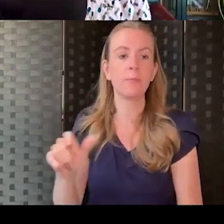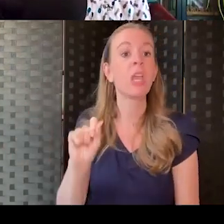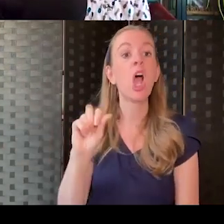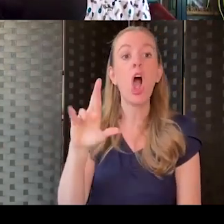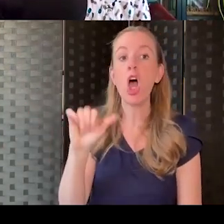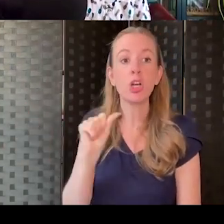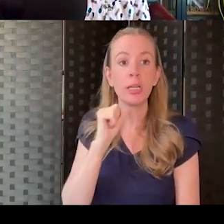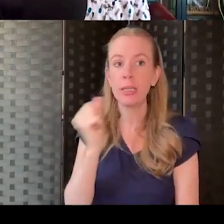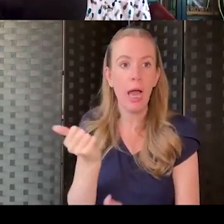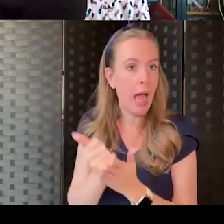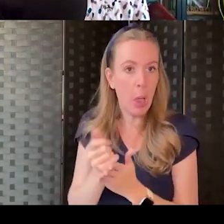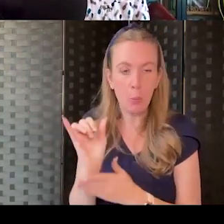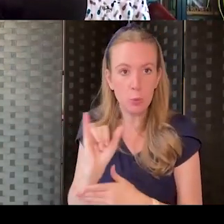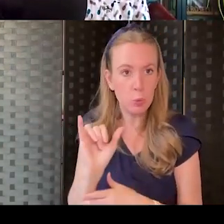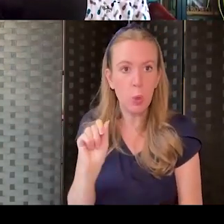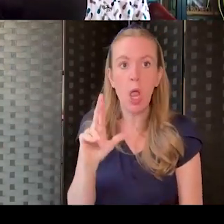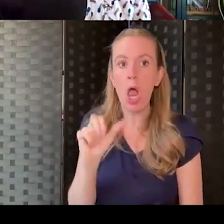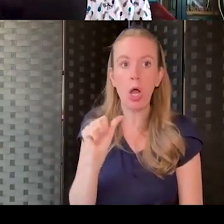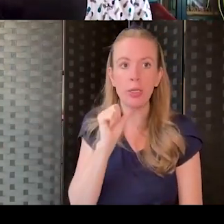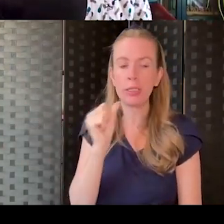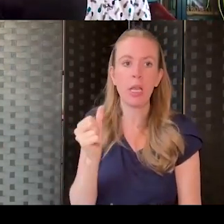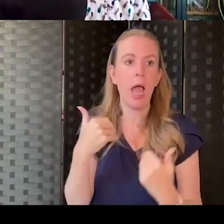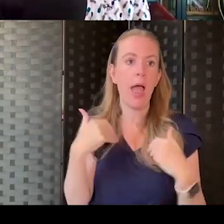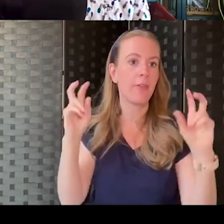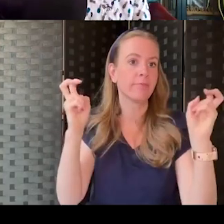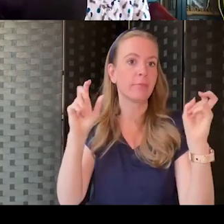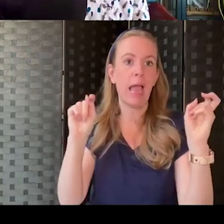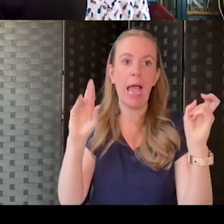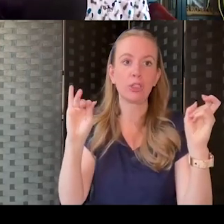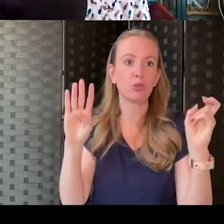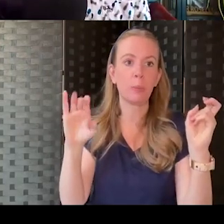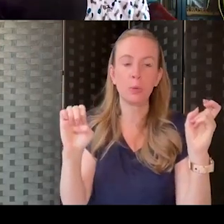There is no ARIA version of the headers attribute. Other ARIA, such as ARIA label,